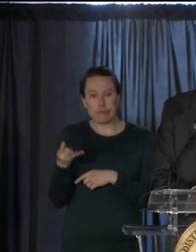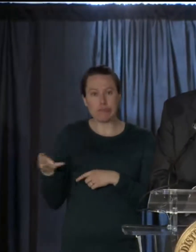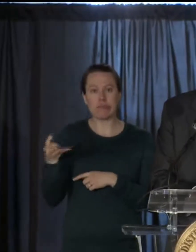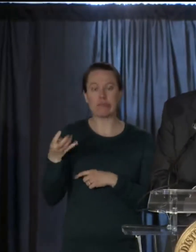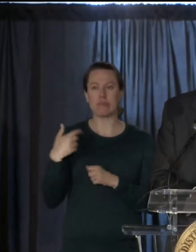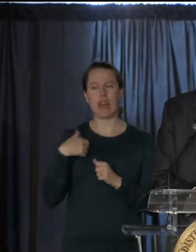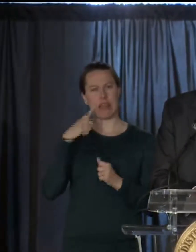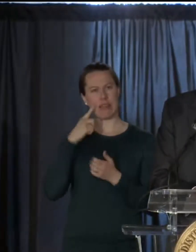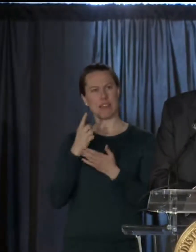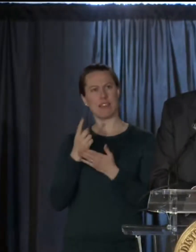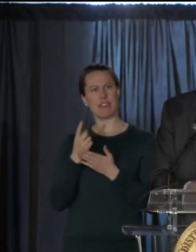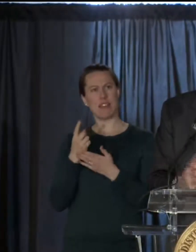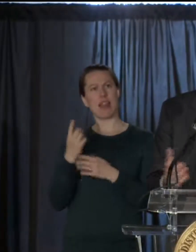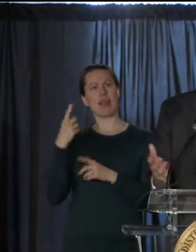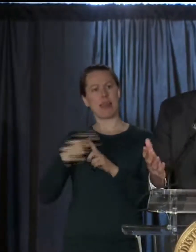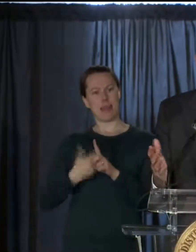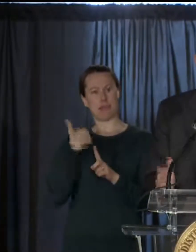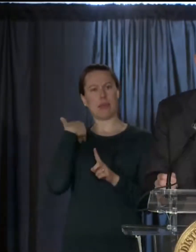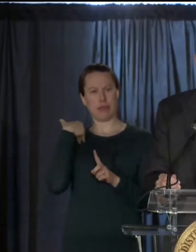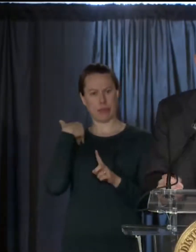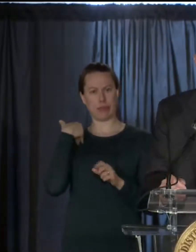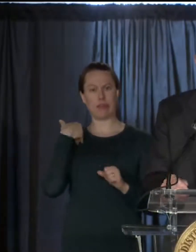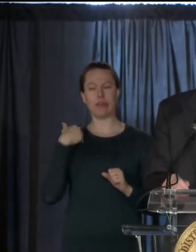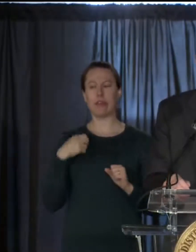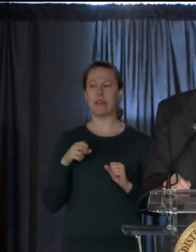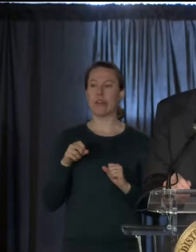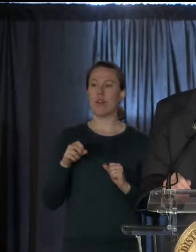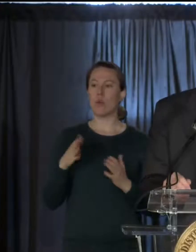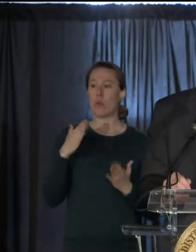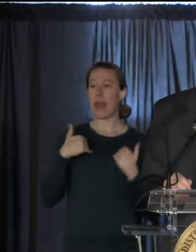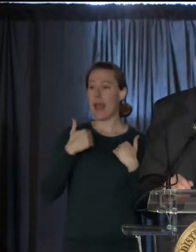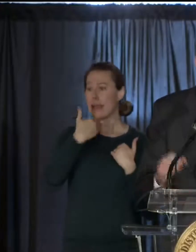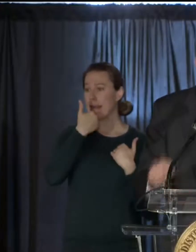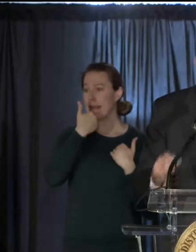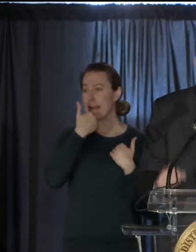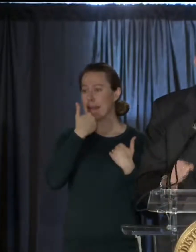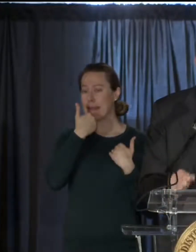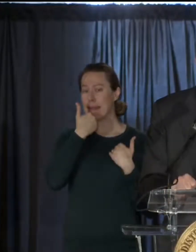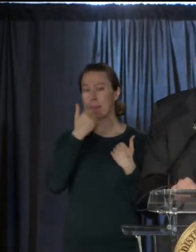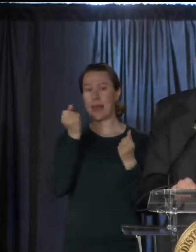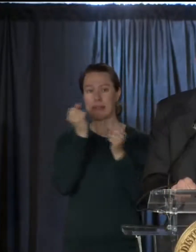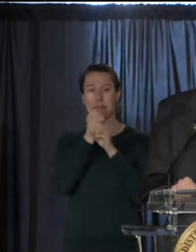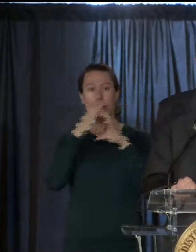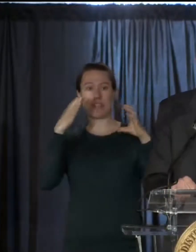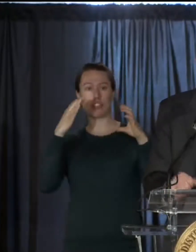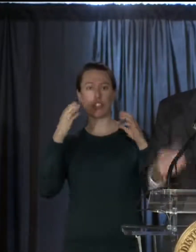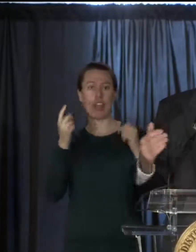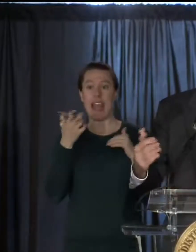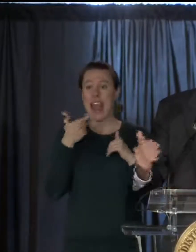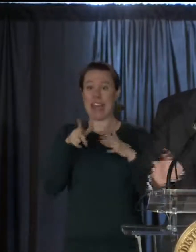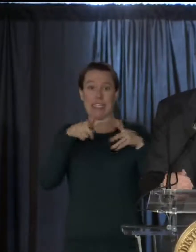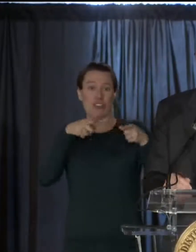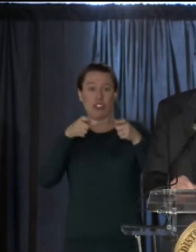LAST MONTH AND WE HAVE ARGUABLY THE BEST PICTURE TO TELL OF ANY JURISDICTION IN THE COUNTRY. I'M NOT GOING TO COMPARE US TO